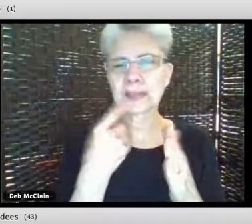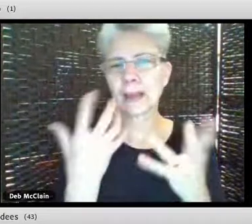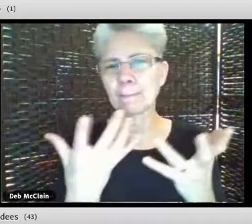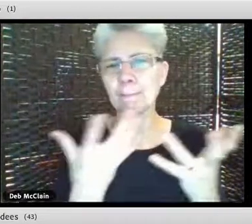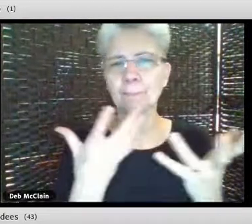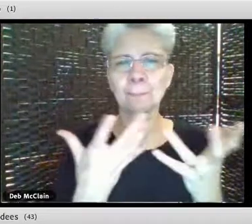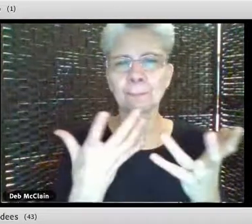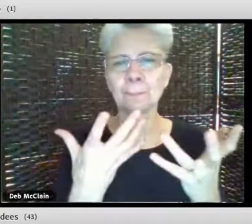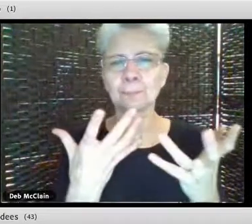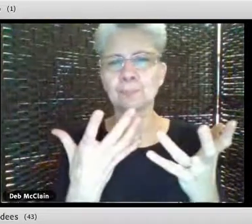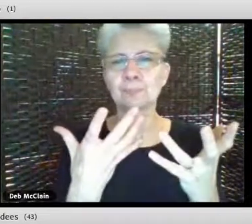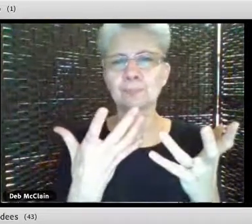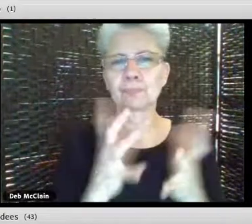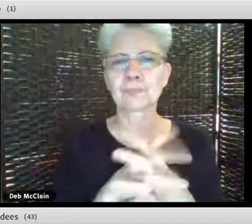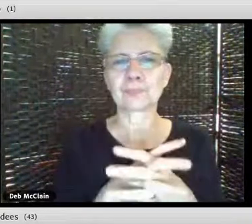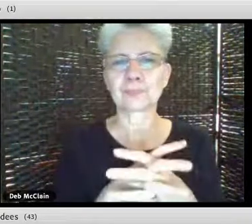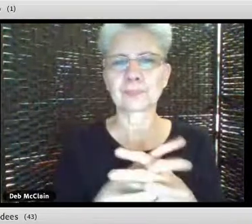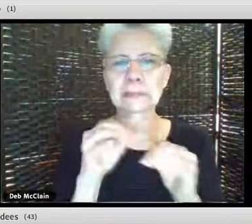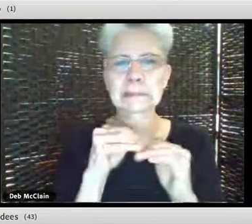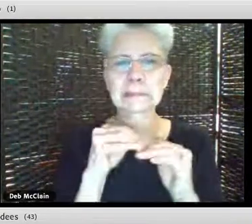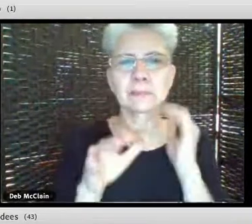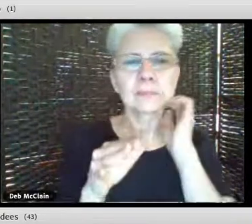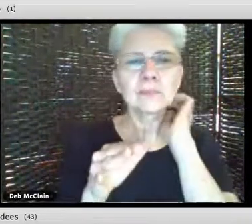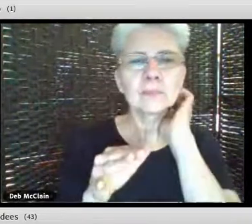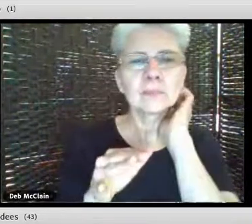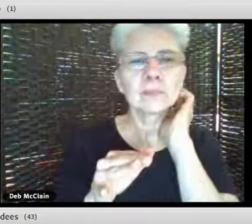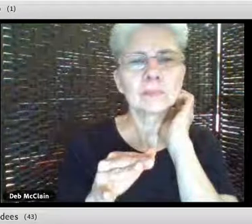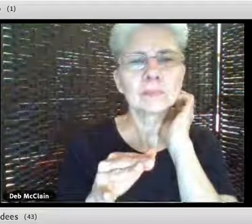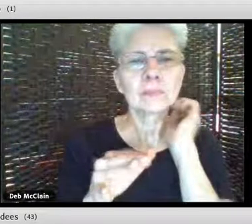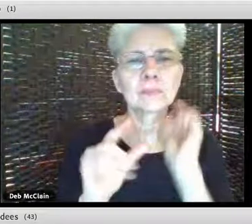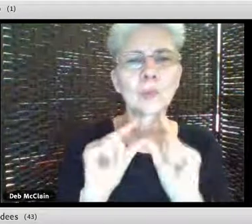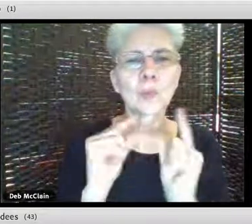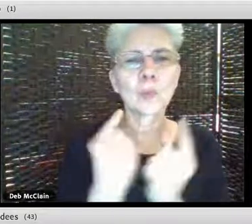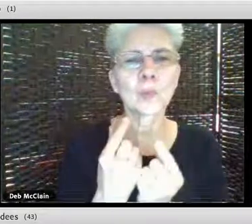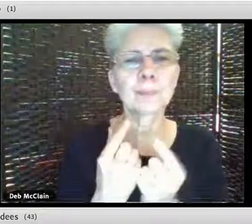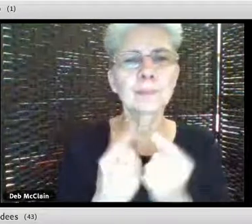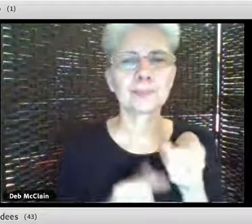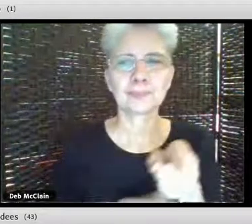So let me do a new note, so I'm going to say,